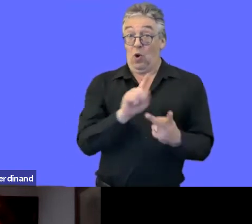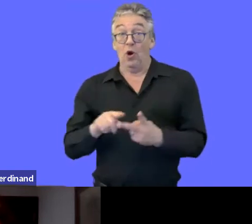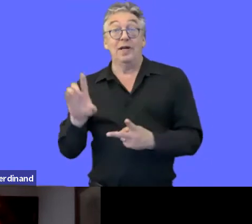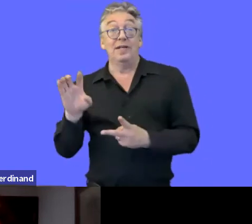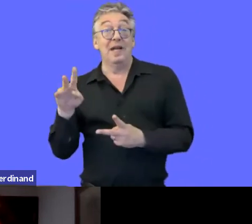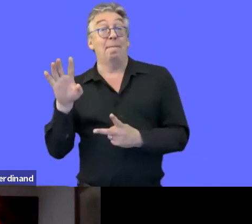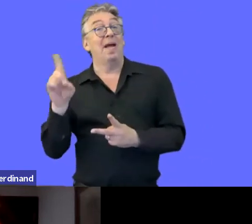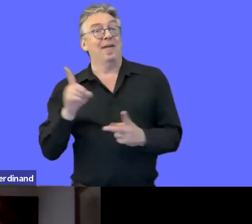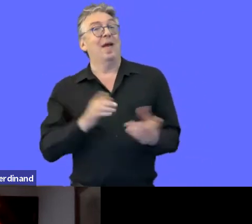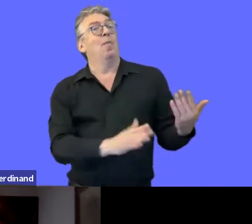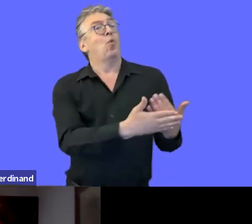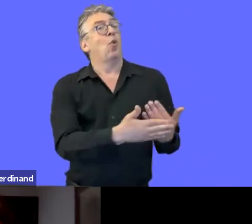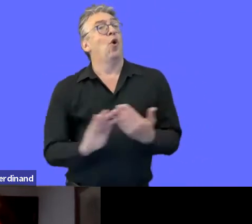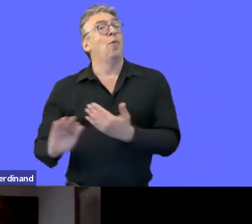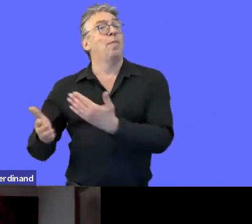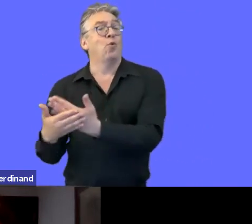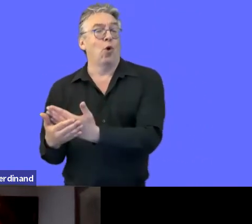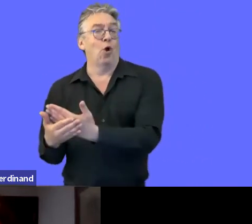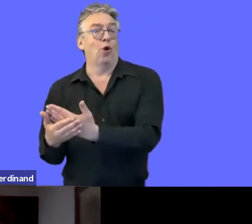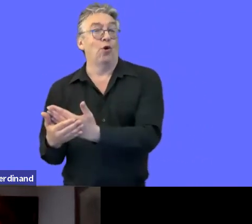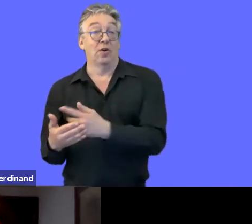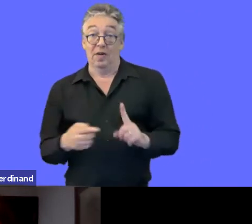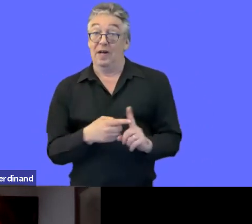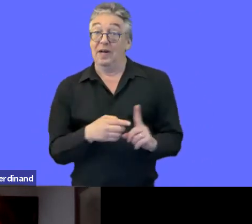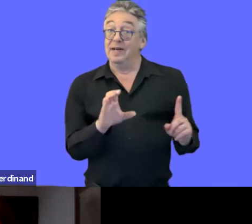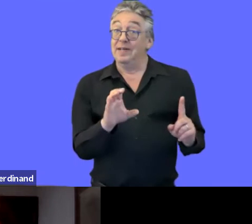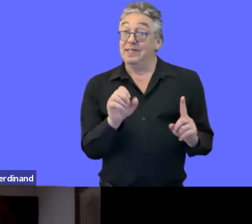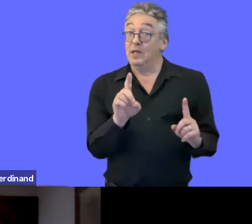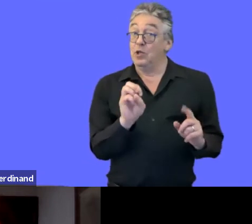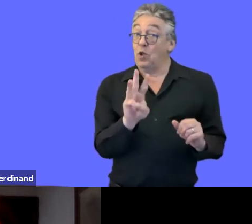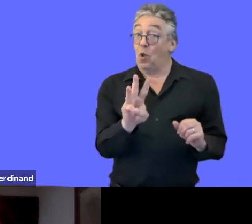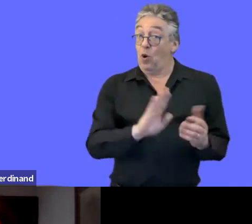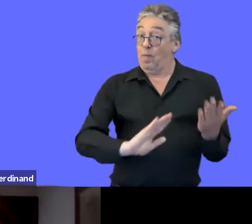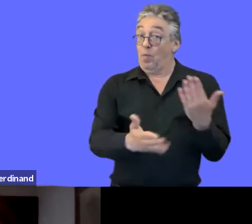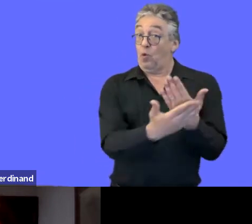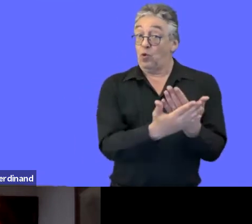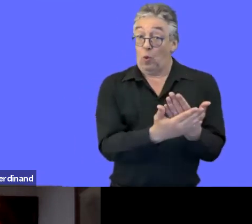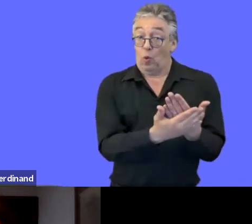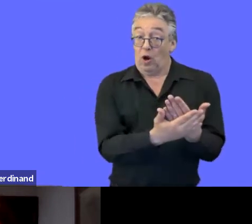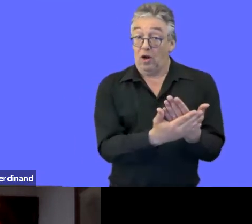so the CEDAW protocol we have Ishita Dutta.